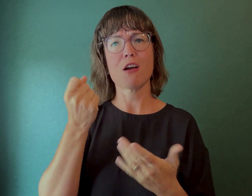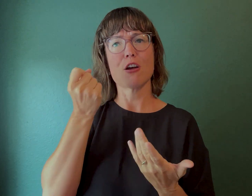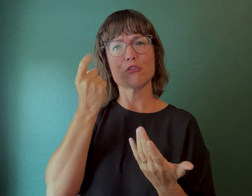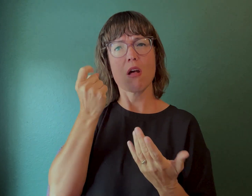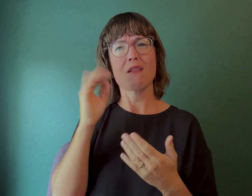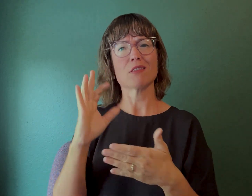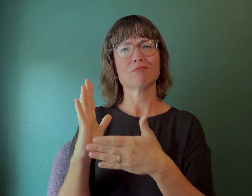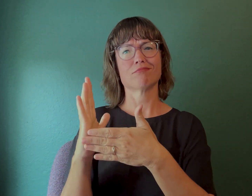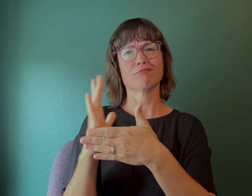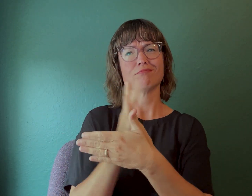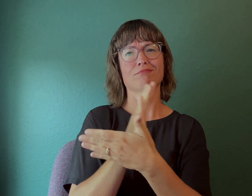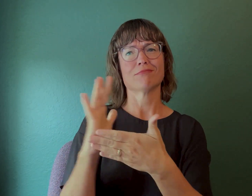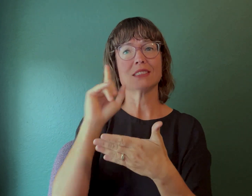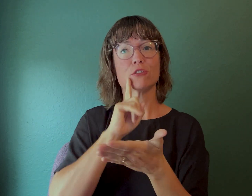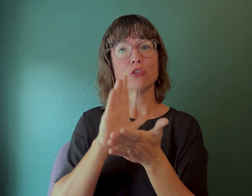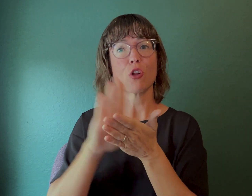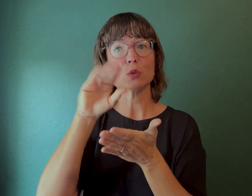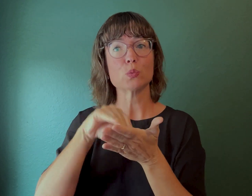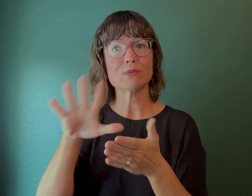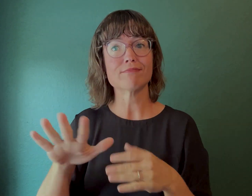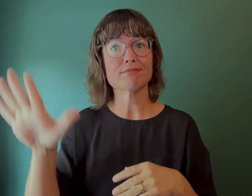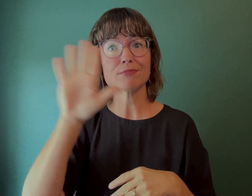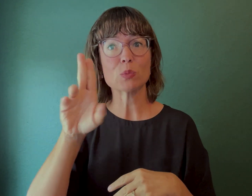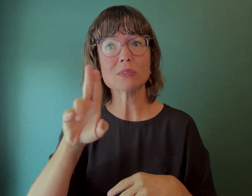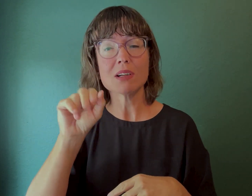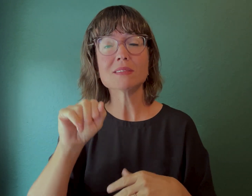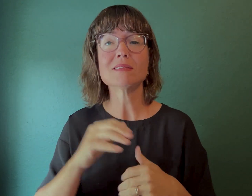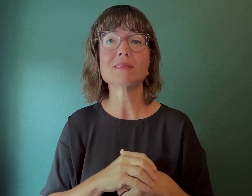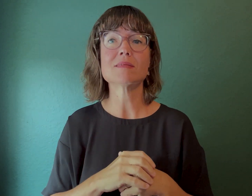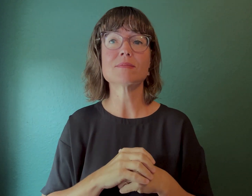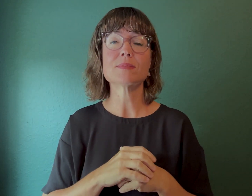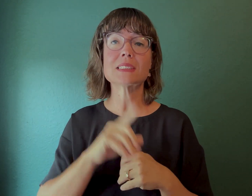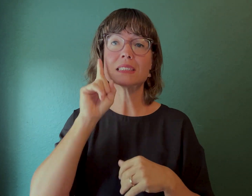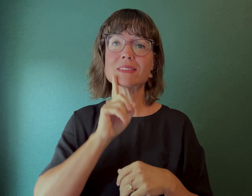and it's paramount to understand the spectrum of deaf college students: